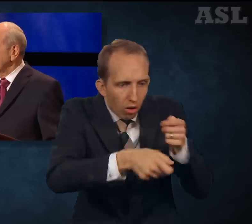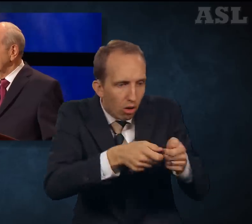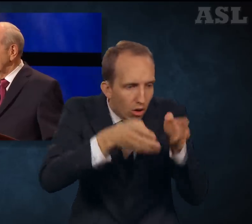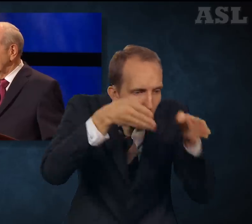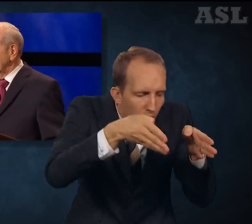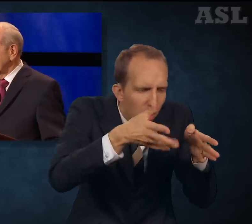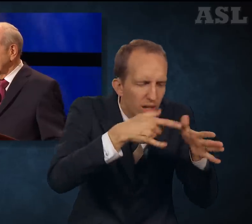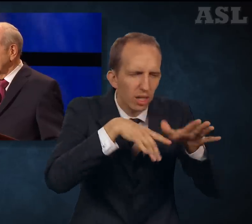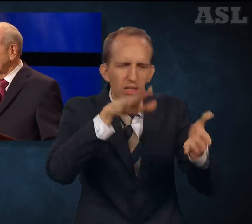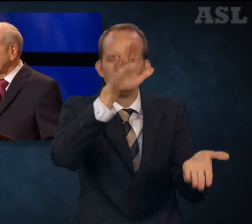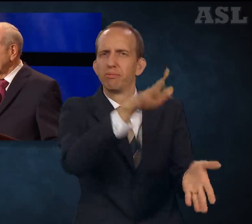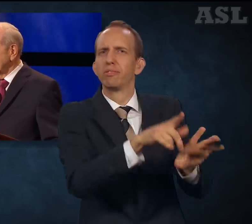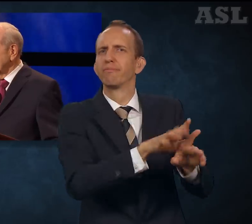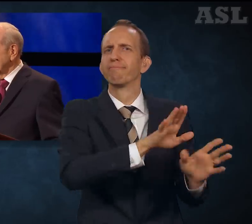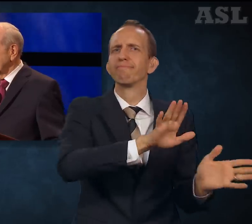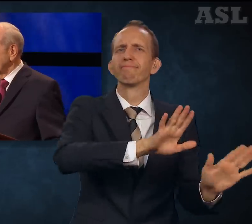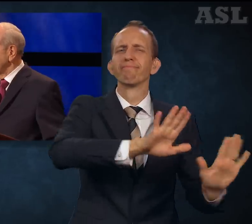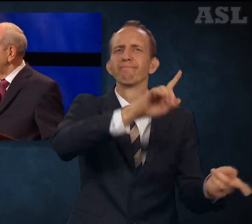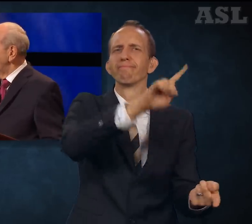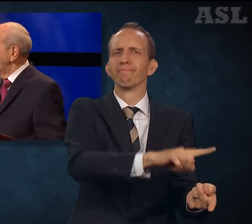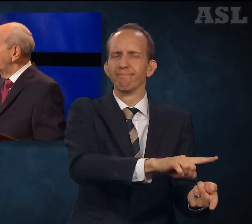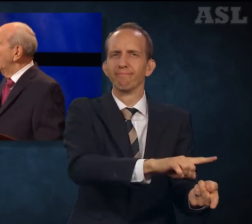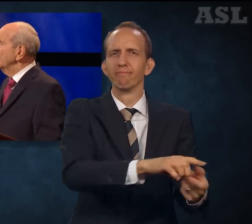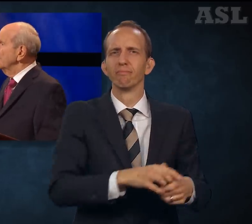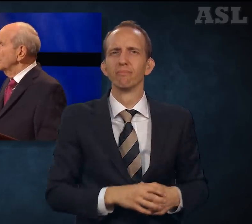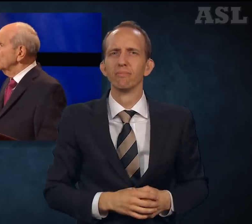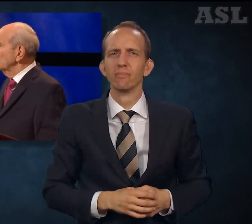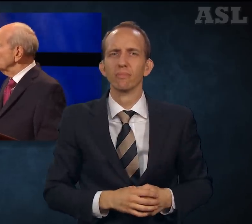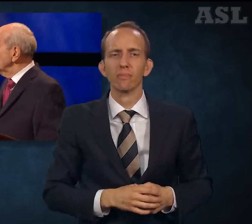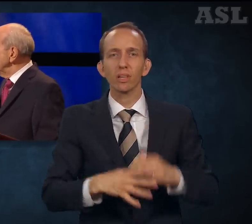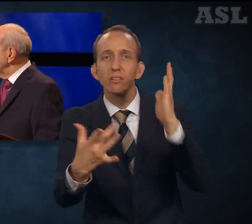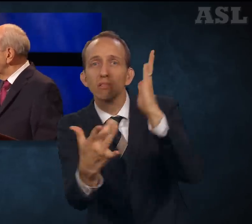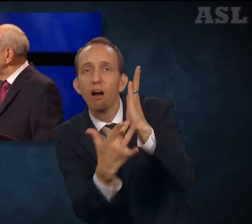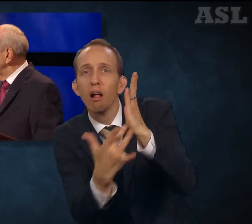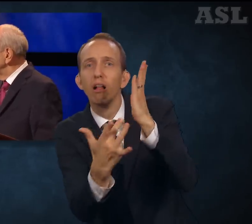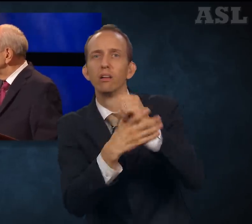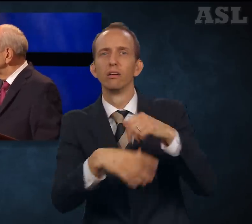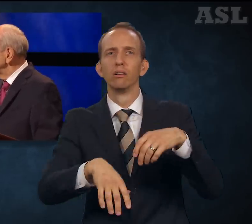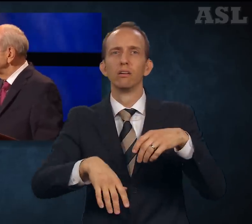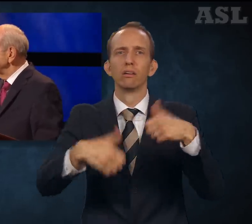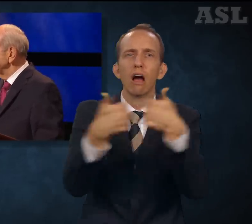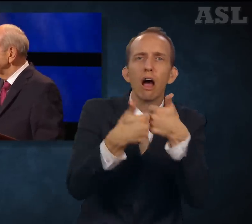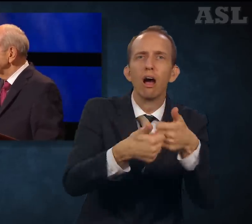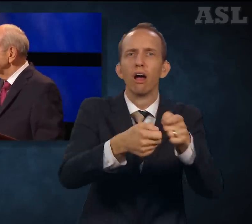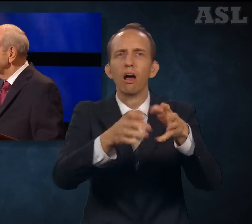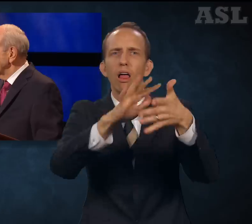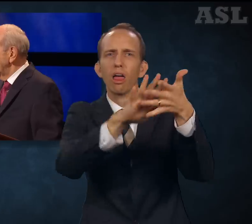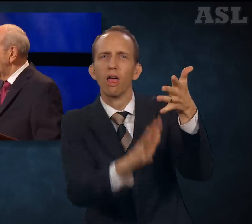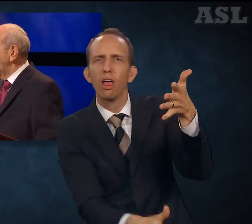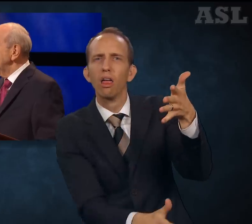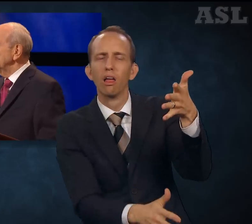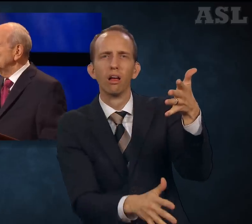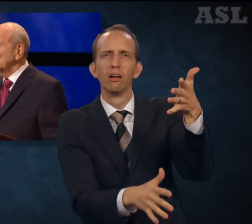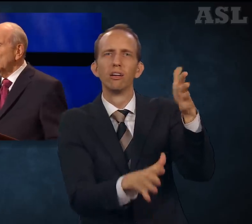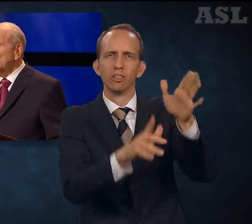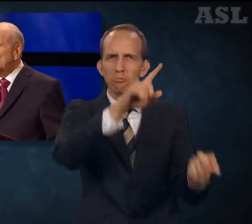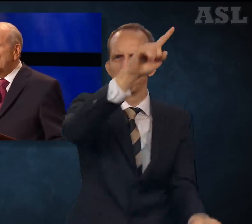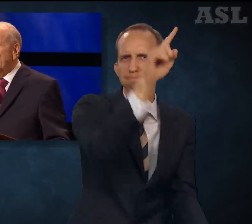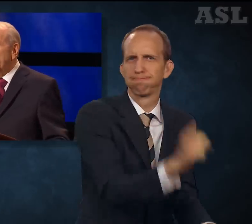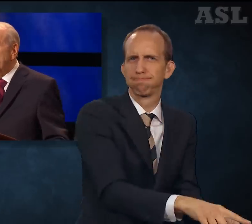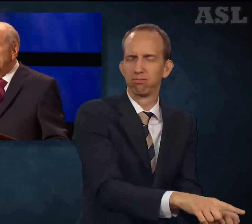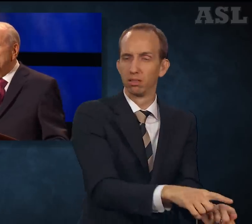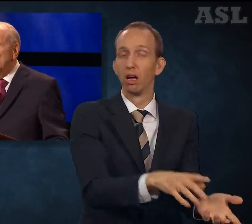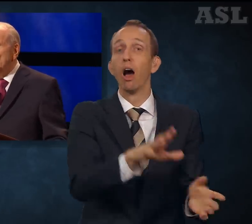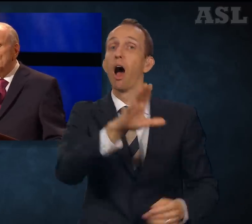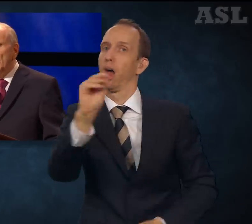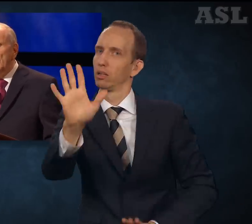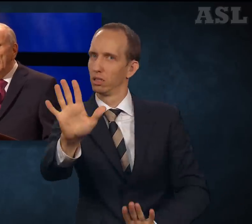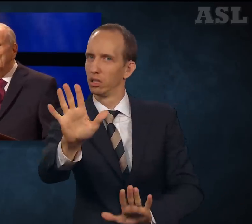ON MY PHONE.